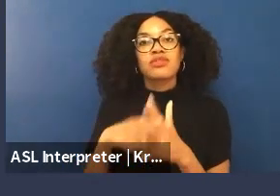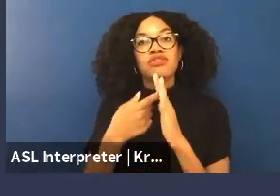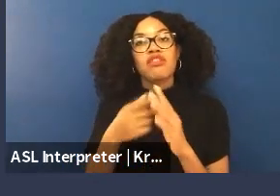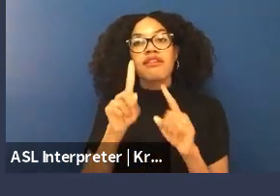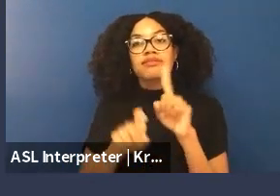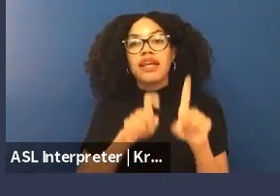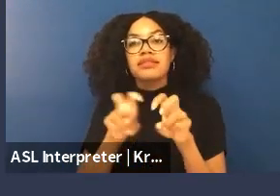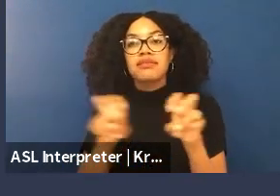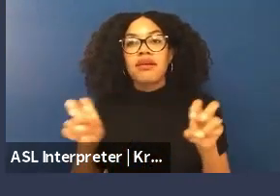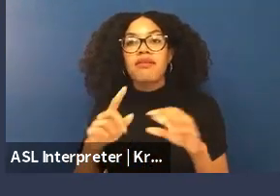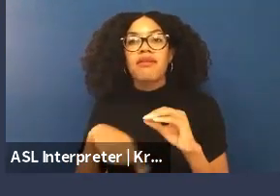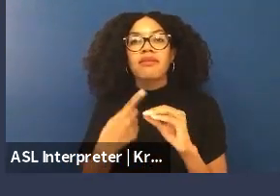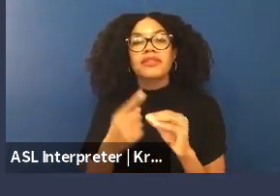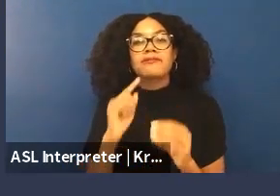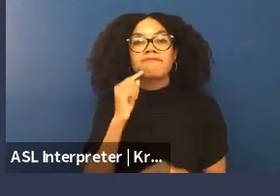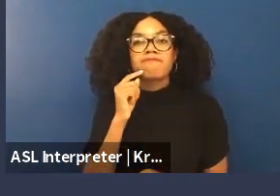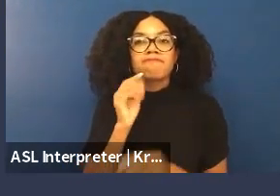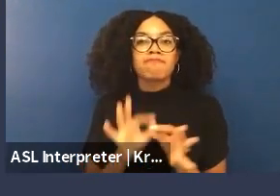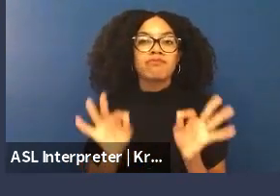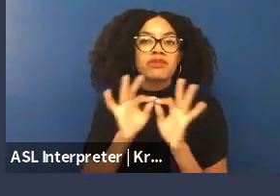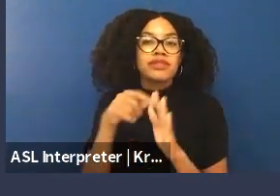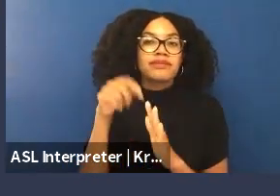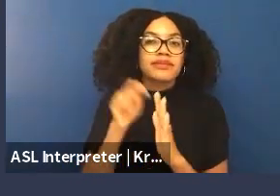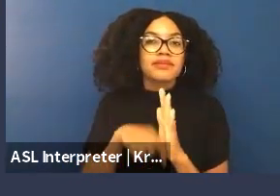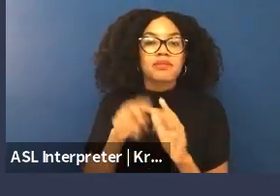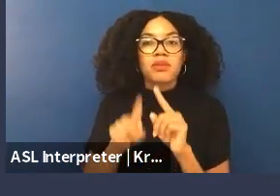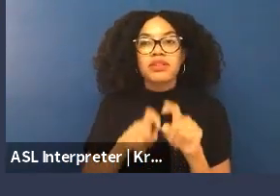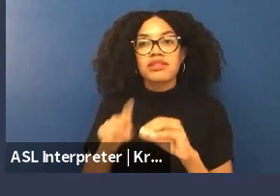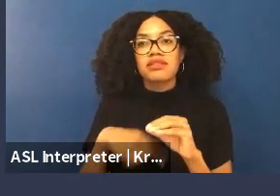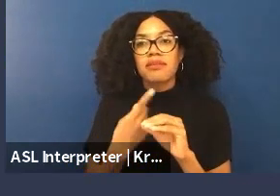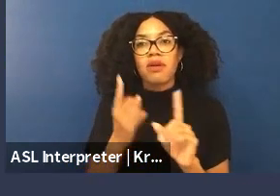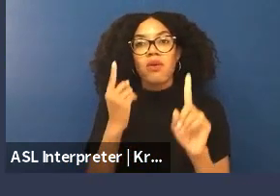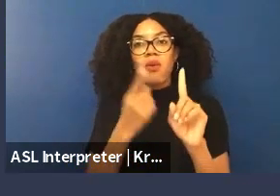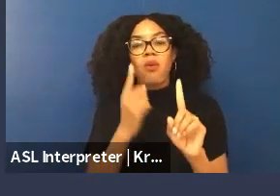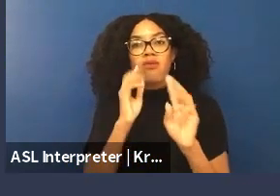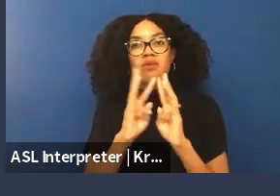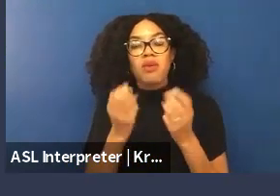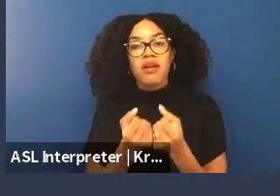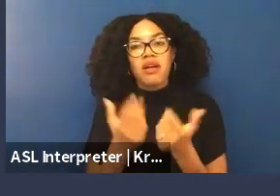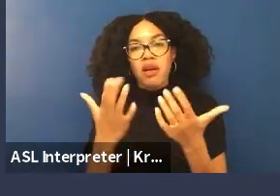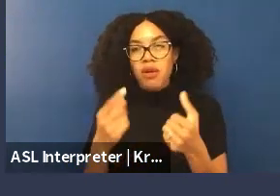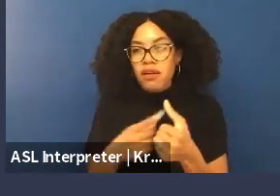about the goals for our workshop, I do want to just sort of reiterate what we are meaning when